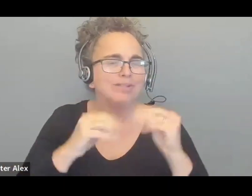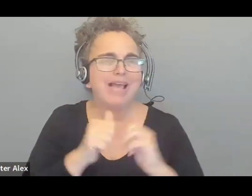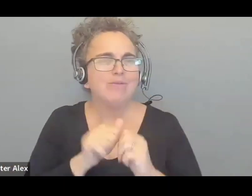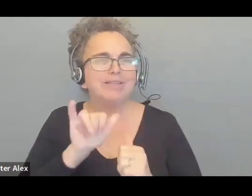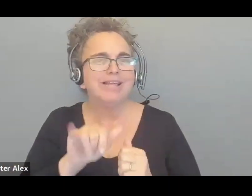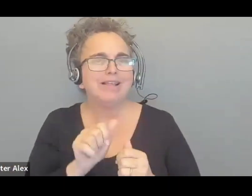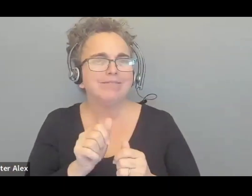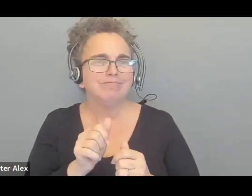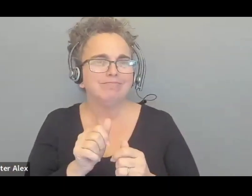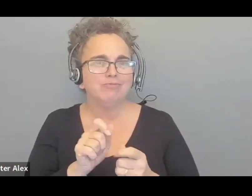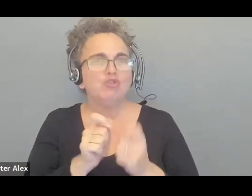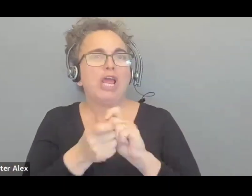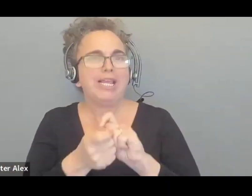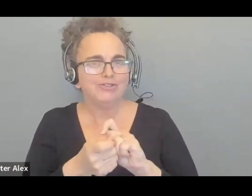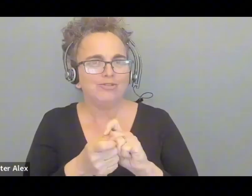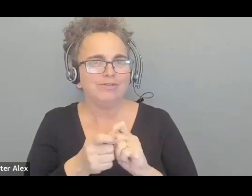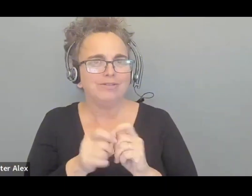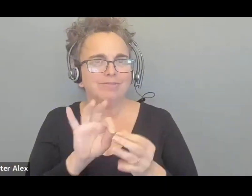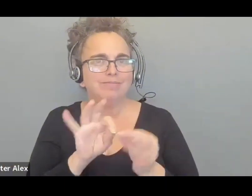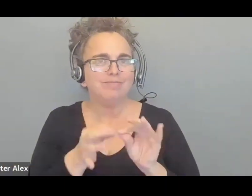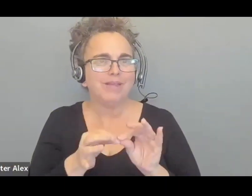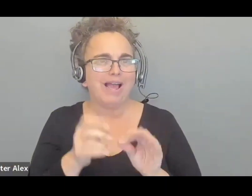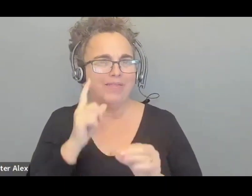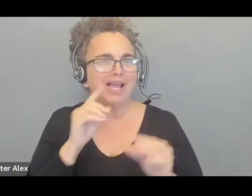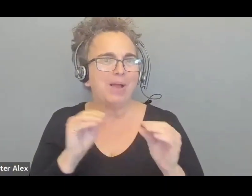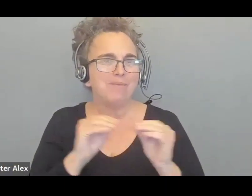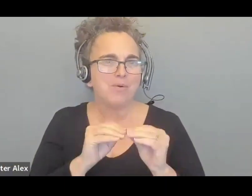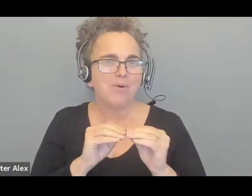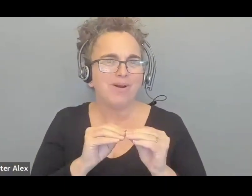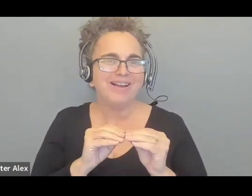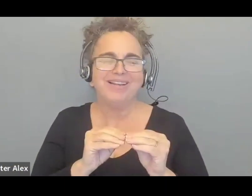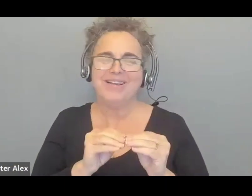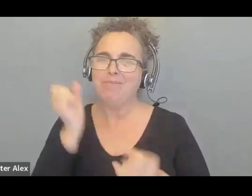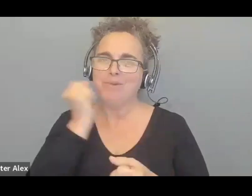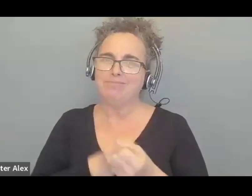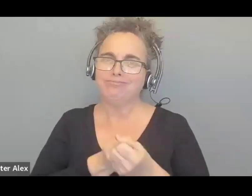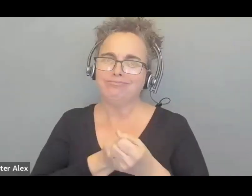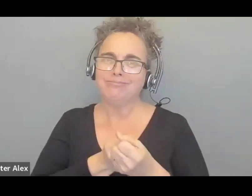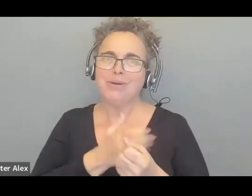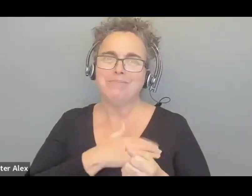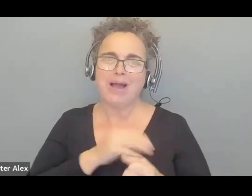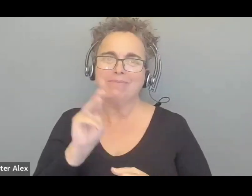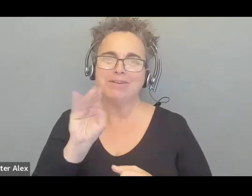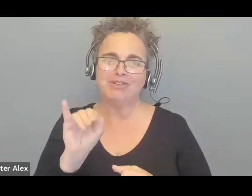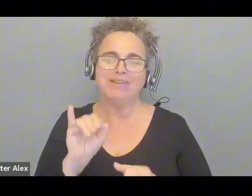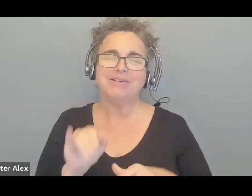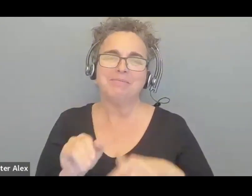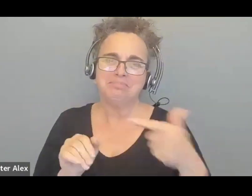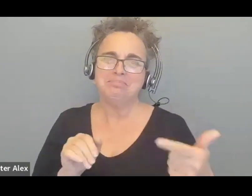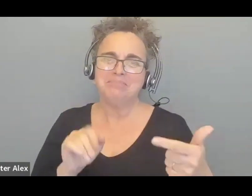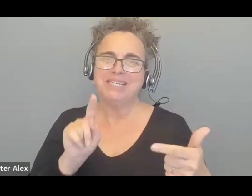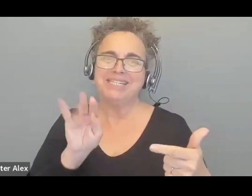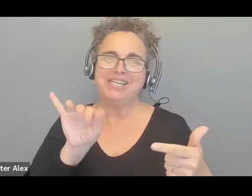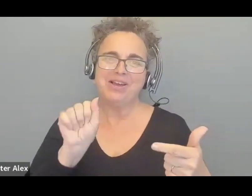but I think I'm going to be partial to my fellow Michigander and go to Tiara to answer this one first, if she'd like,